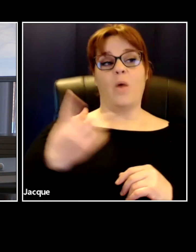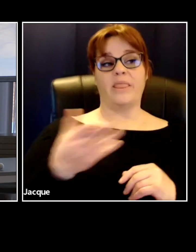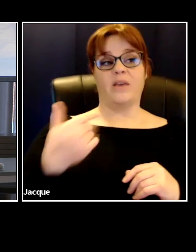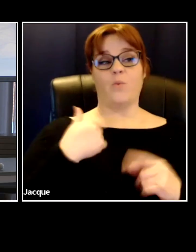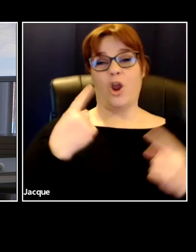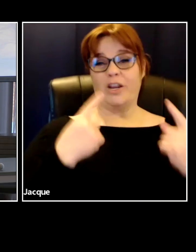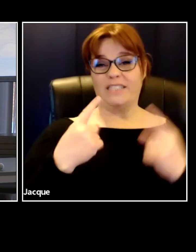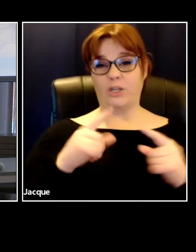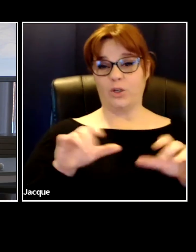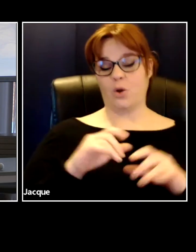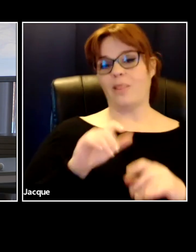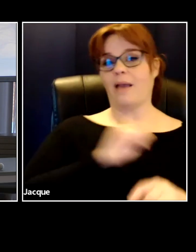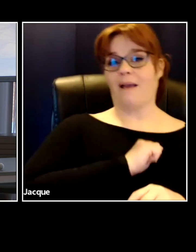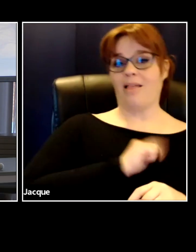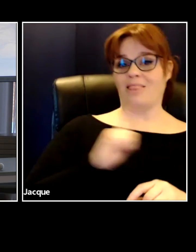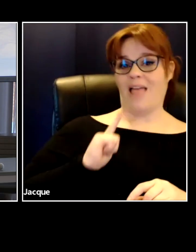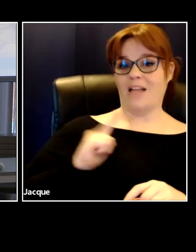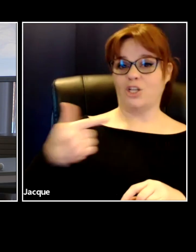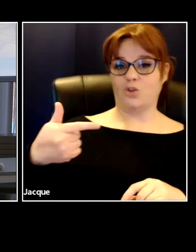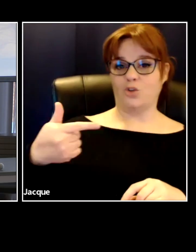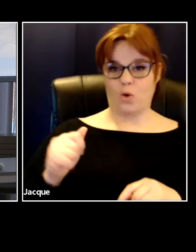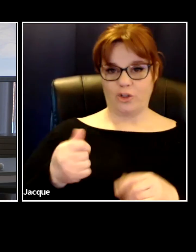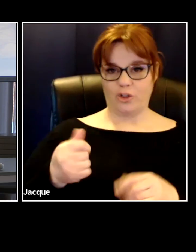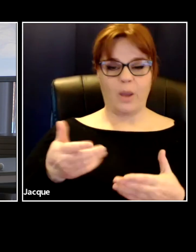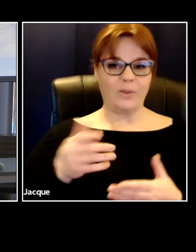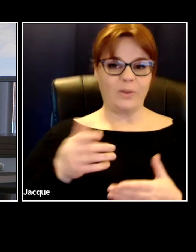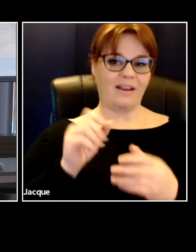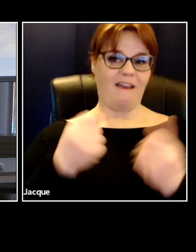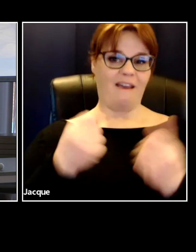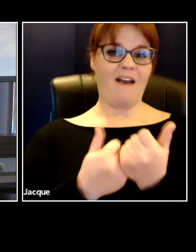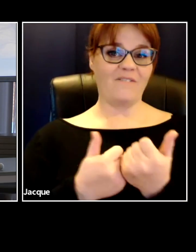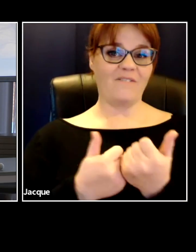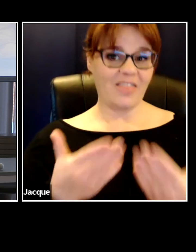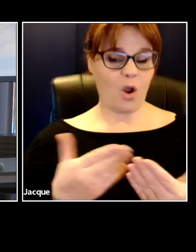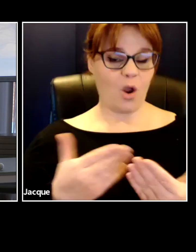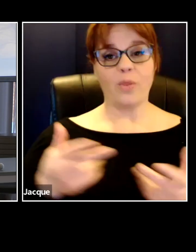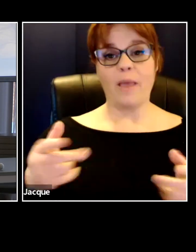Atlanta, Georgia, there was an advocate there who pulled the transit ridership records of everyone